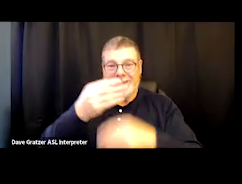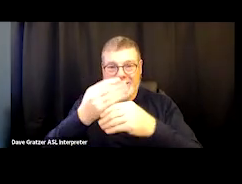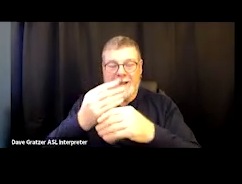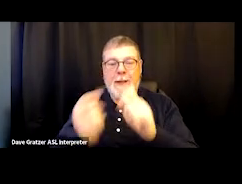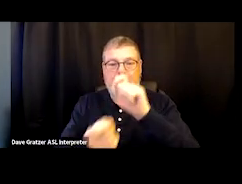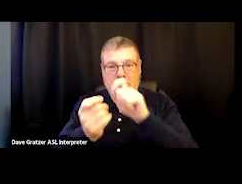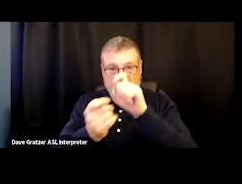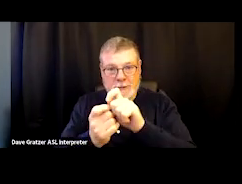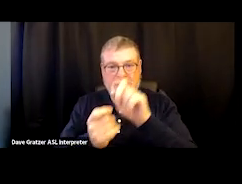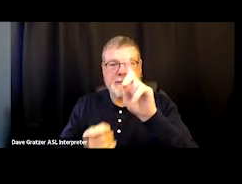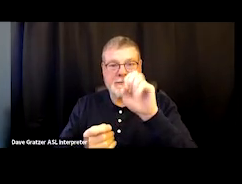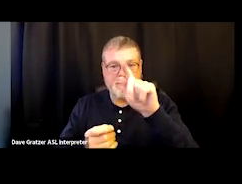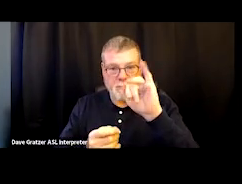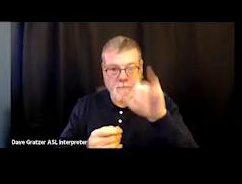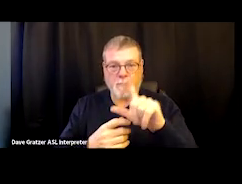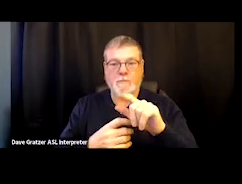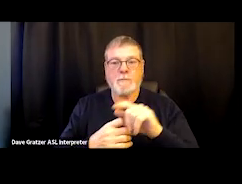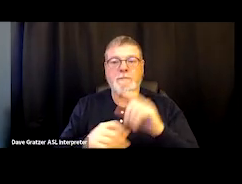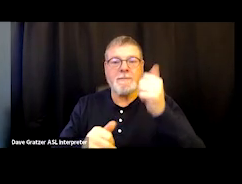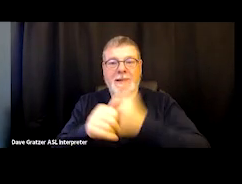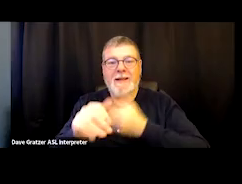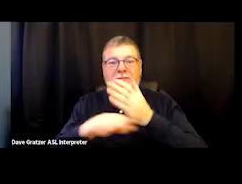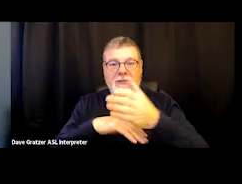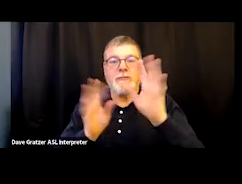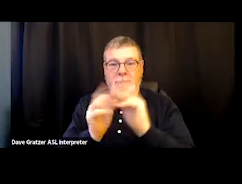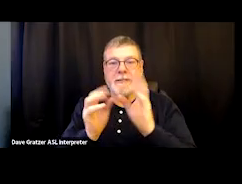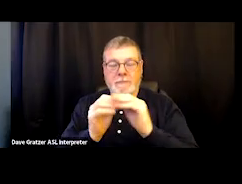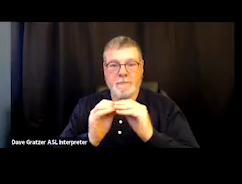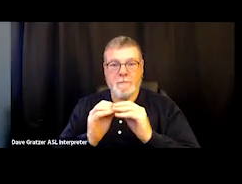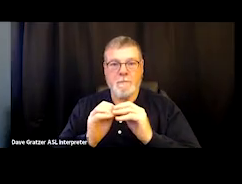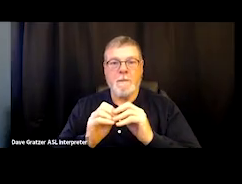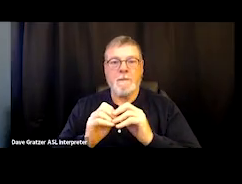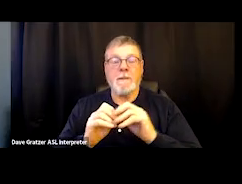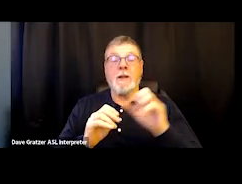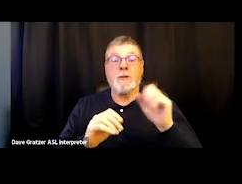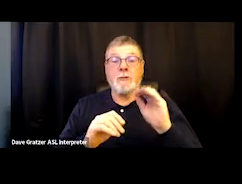into the medical summary report after each meeting. So the task of completing the medical summary report